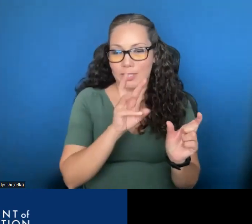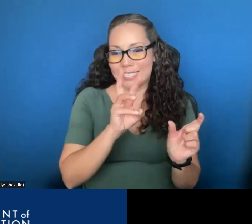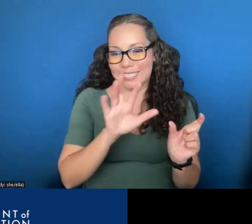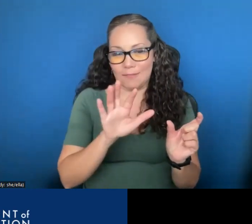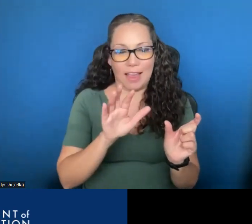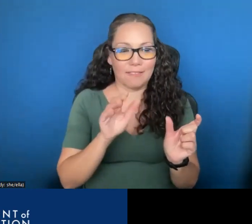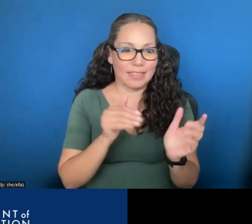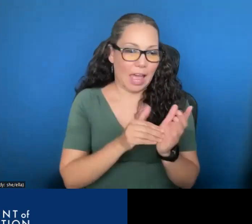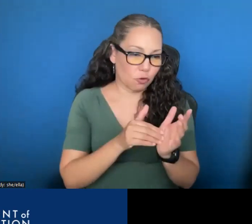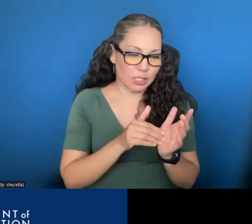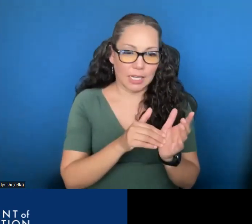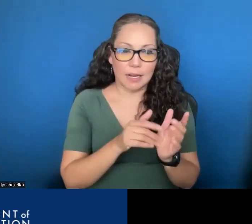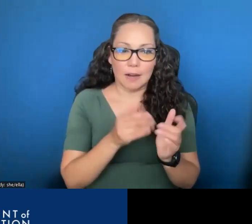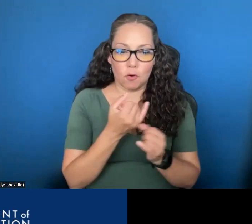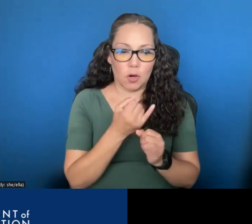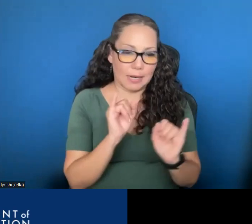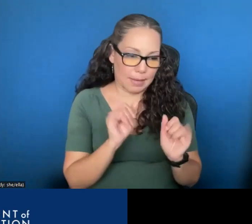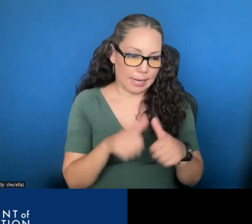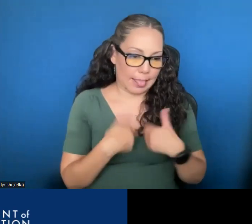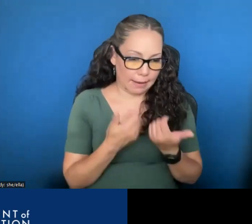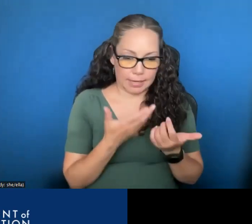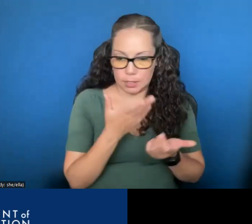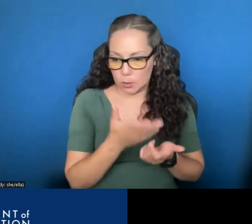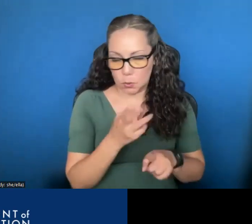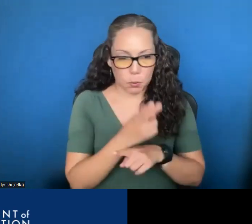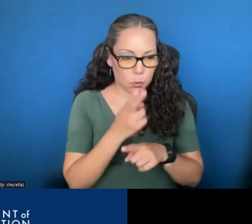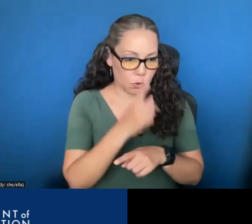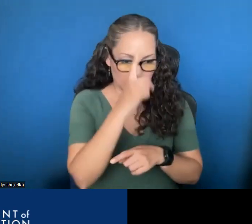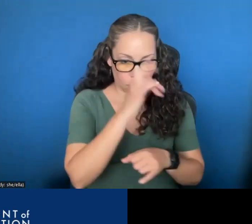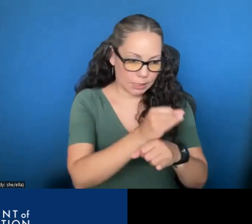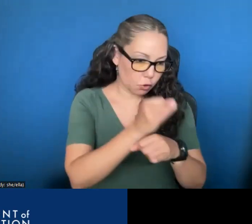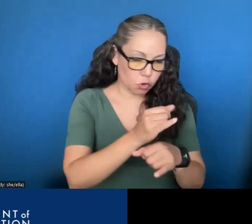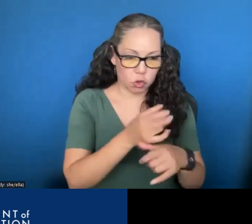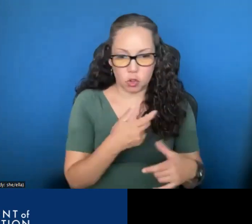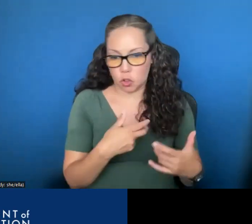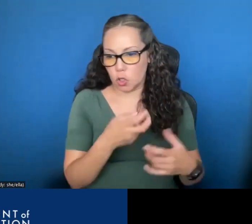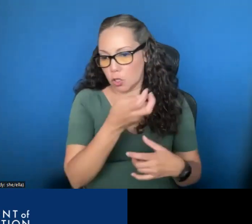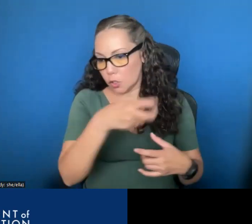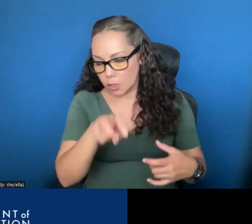for the independent living centers to use for institutional transition and diversion Services